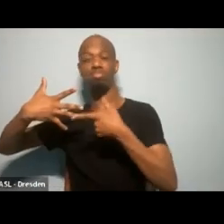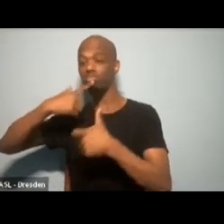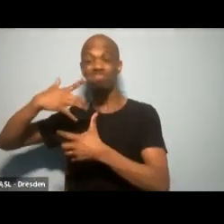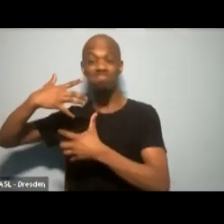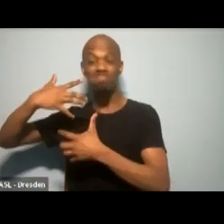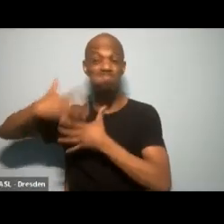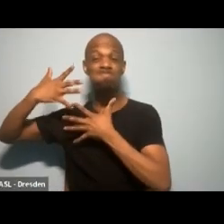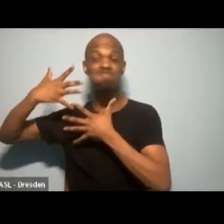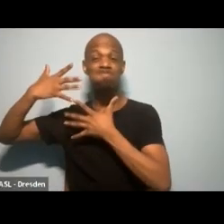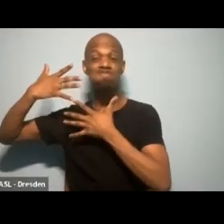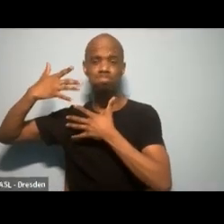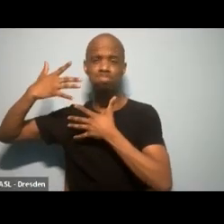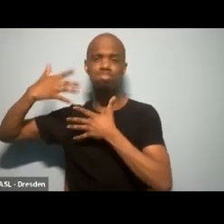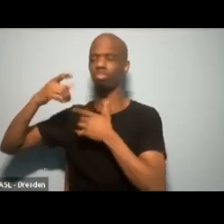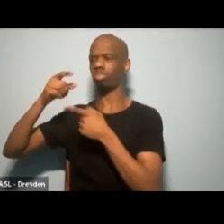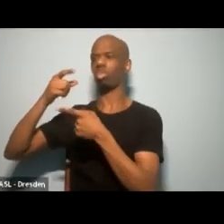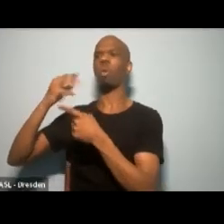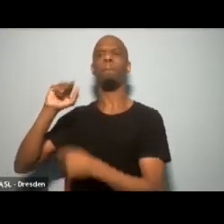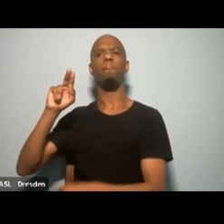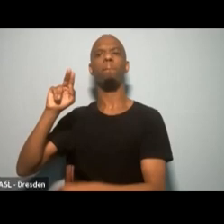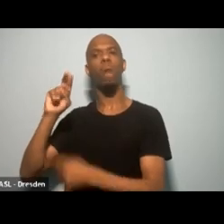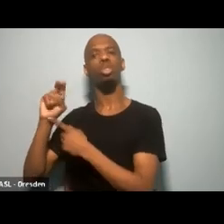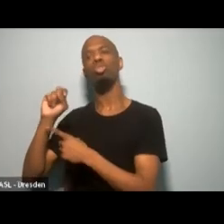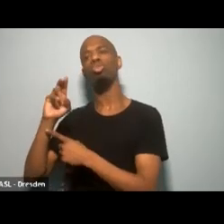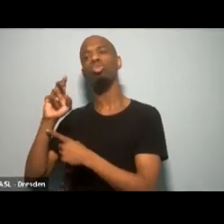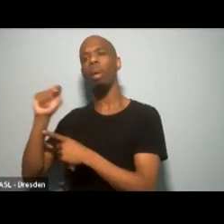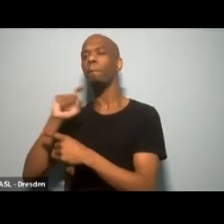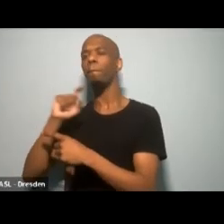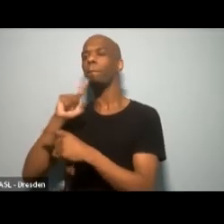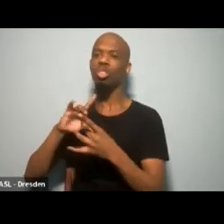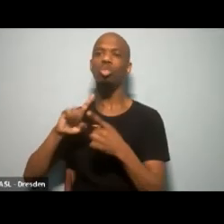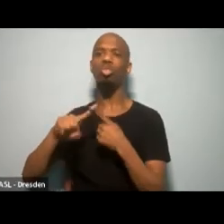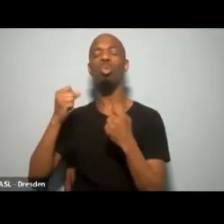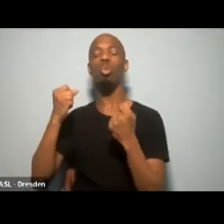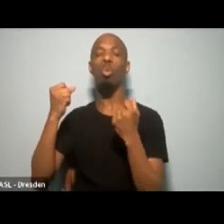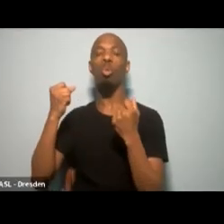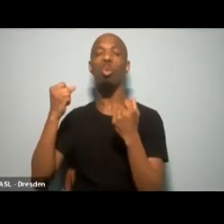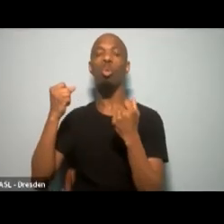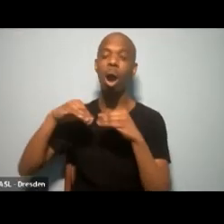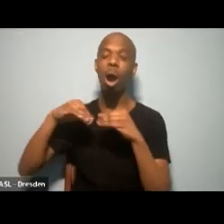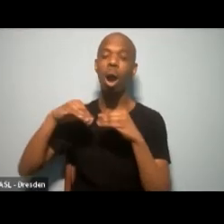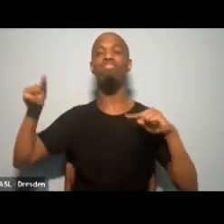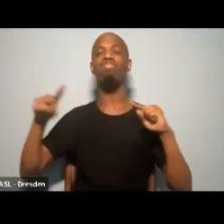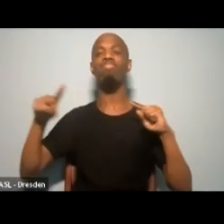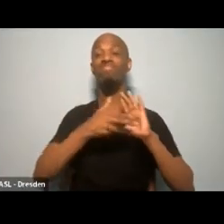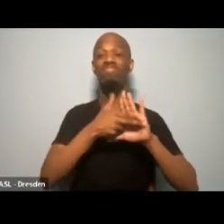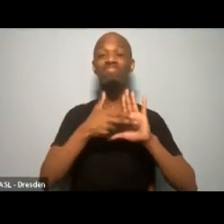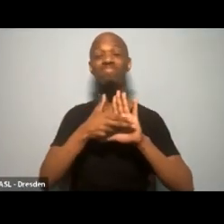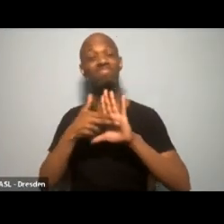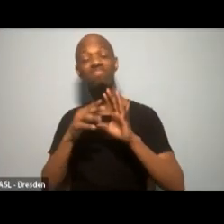There's modern art and there's extraordinary things that they've done with key monuments,